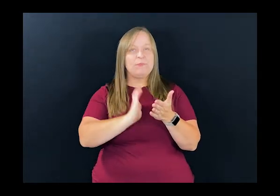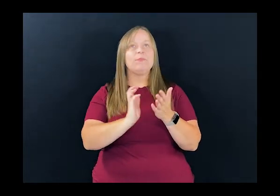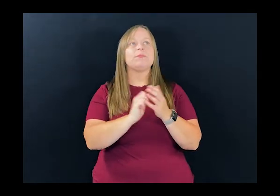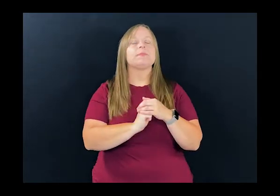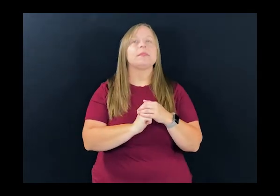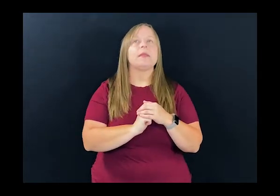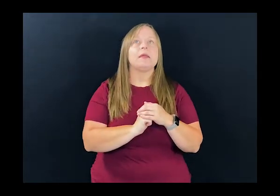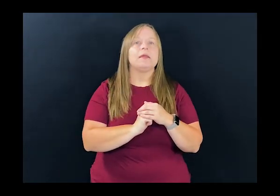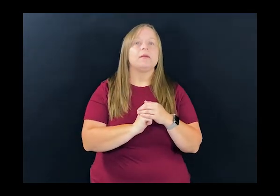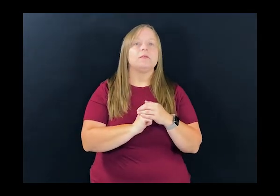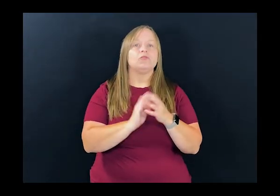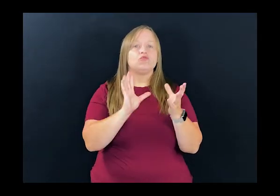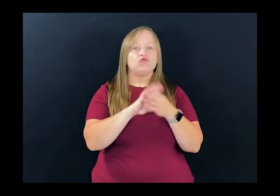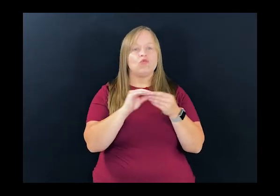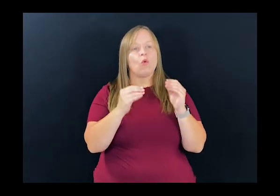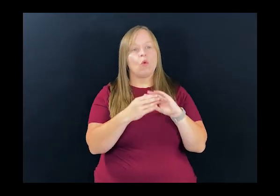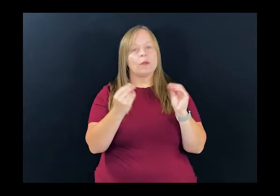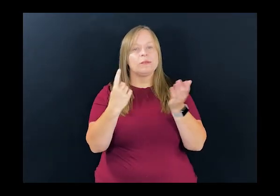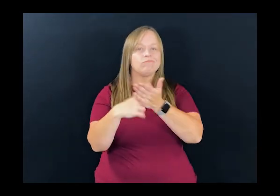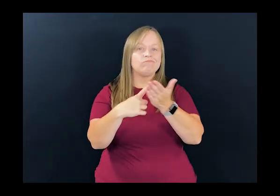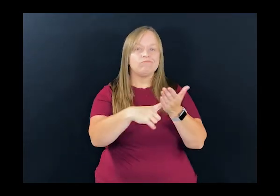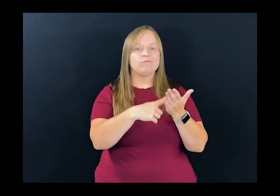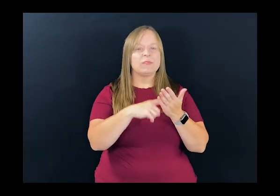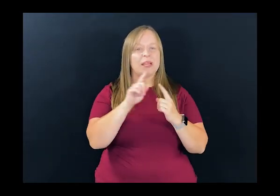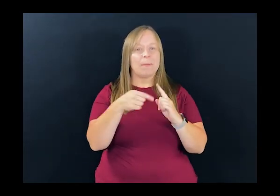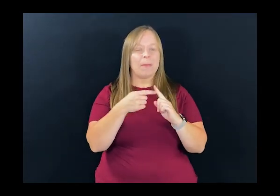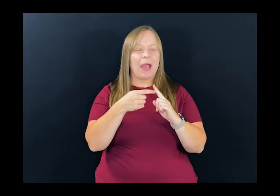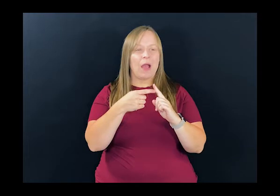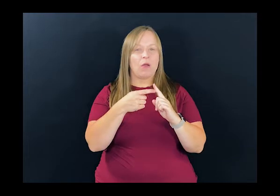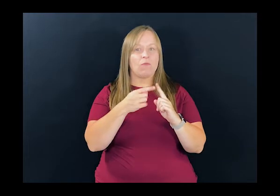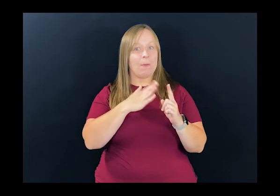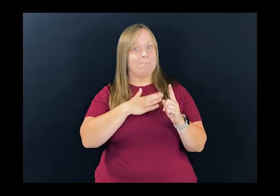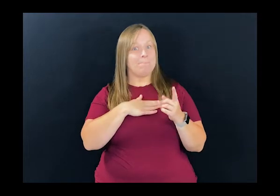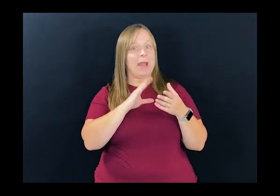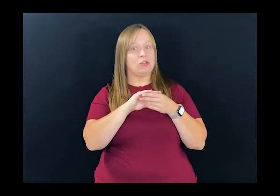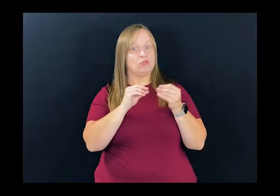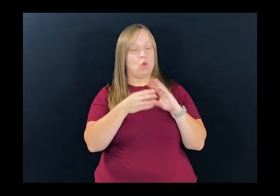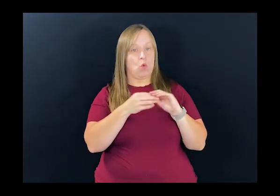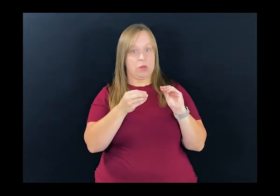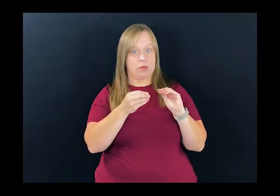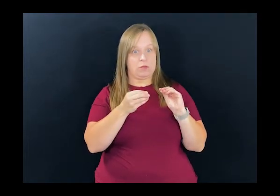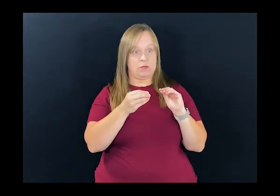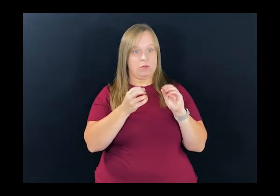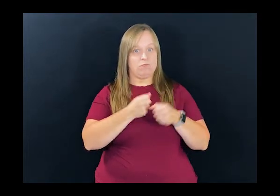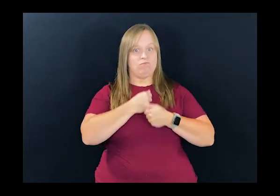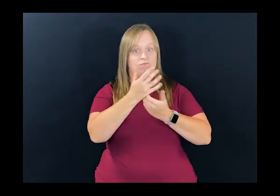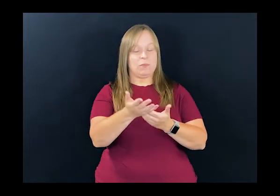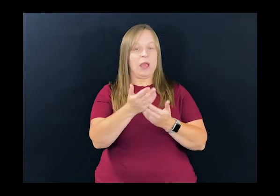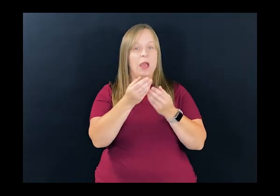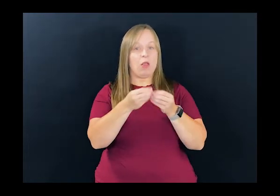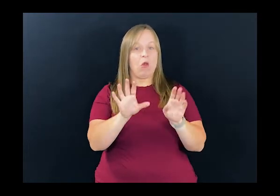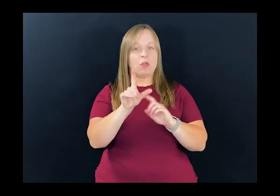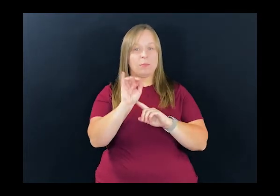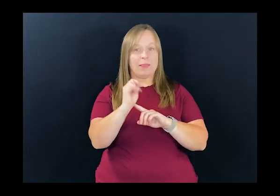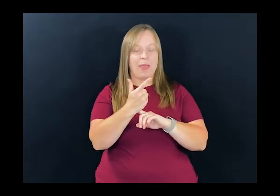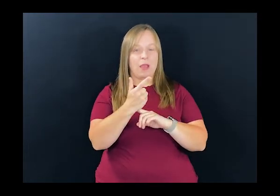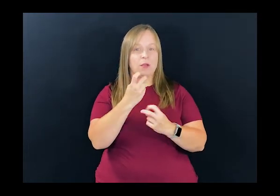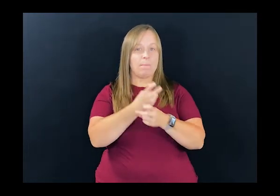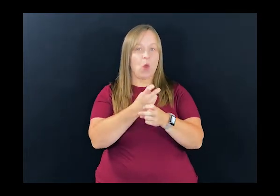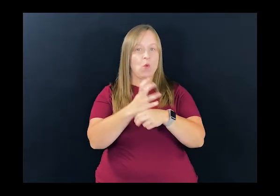and so stories that were talked about, what mainly grew out of my story. And that I lost my leg to a bone cancer